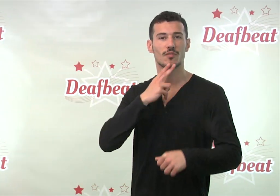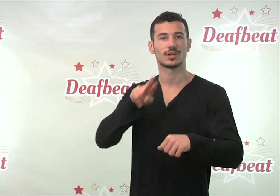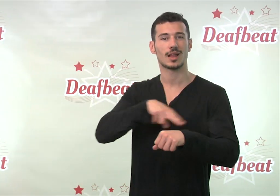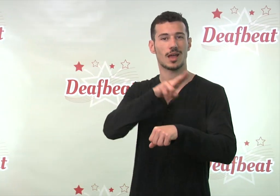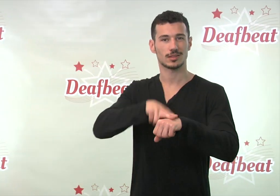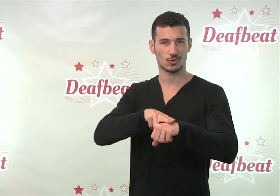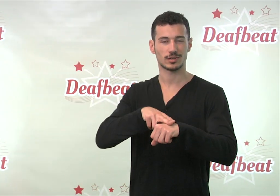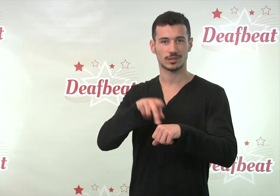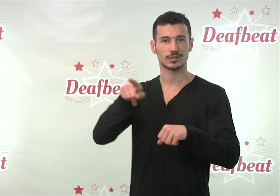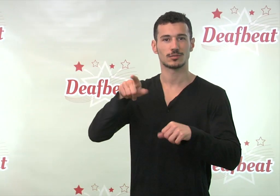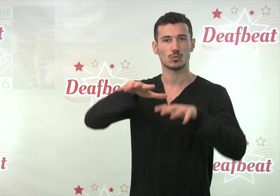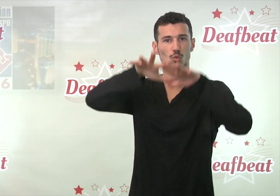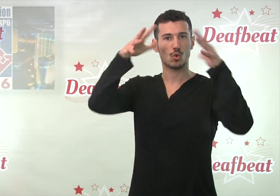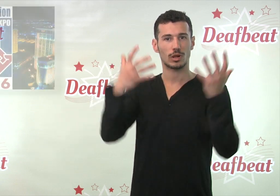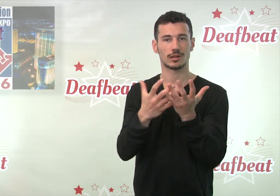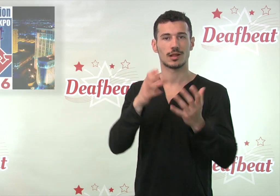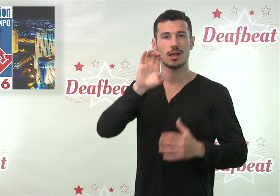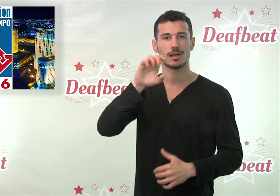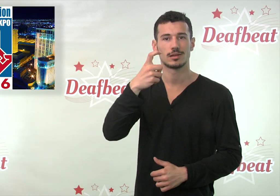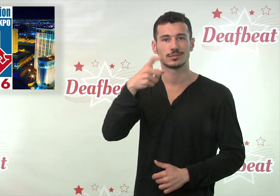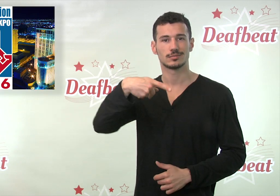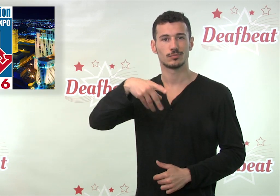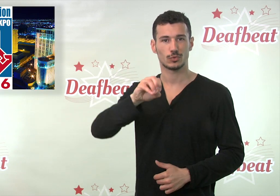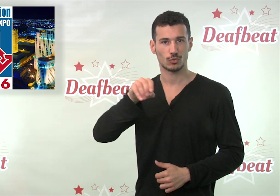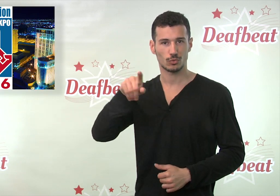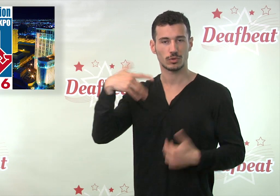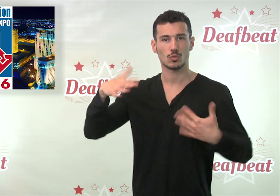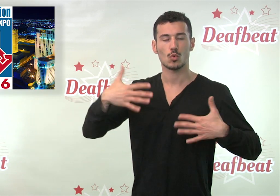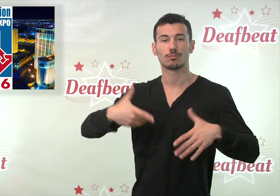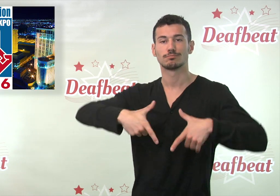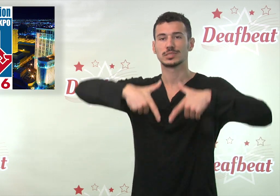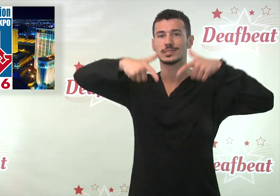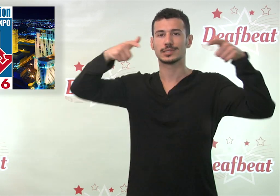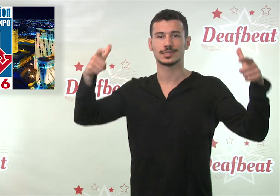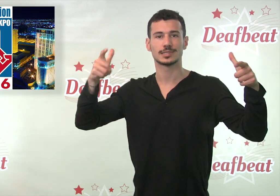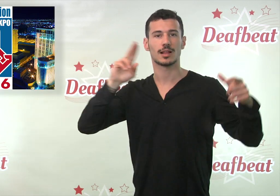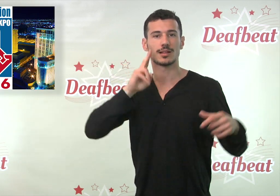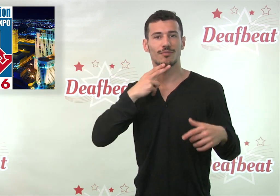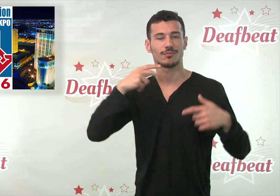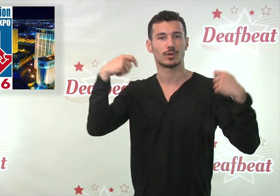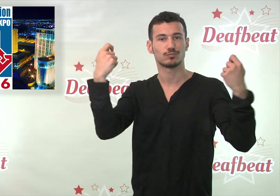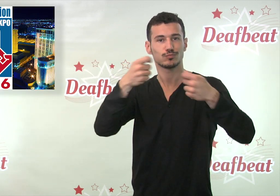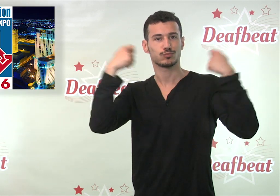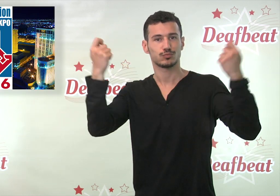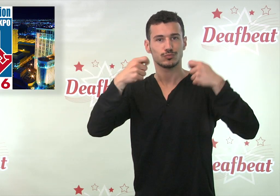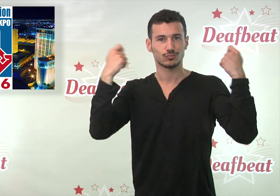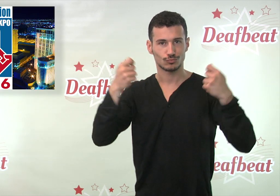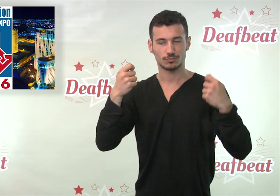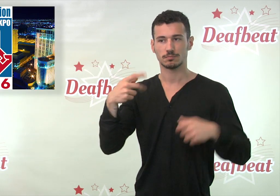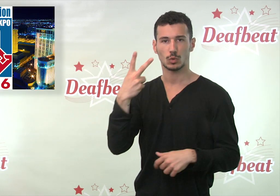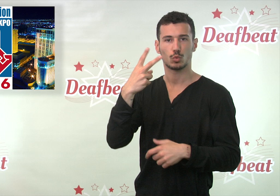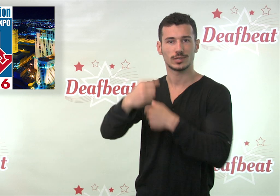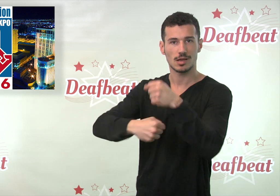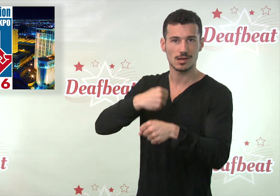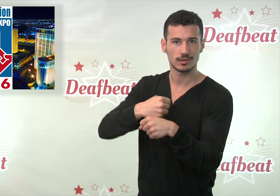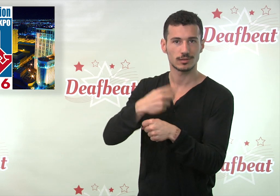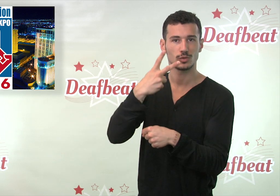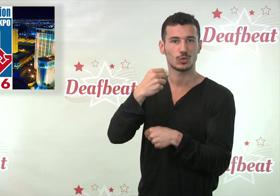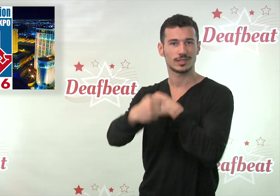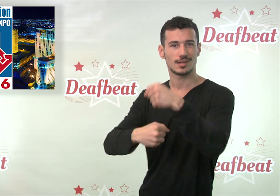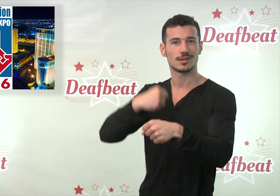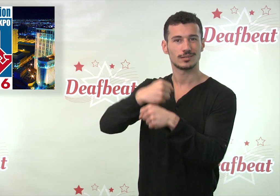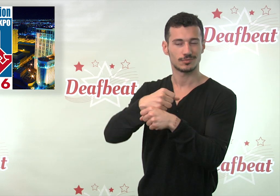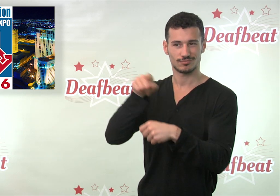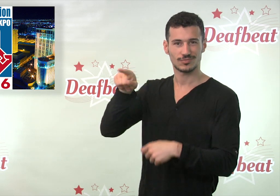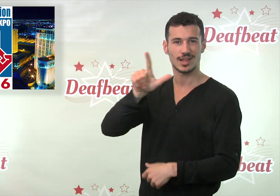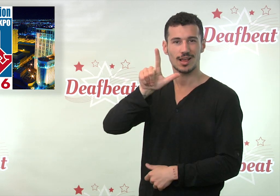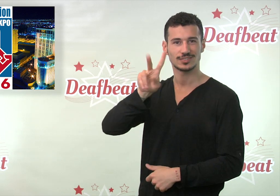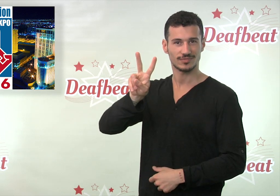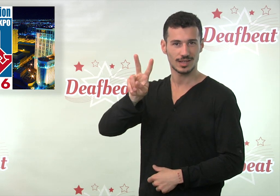DeafNation World Expo is one of the largest deaf events in the world hosted every two years